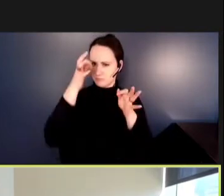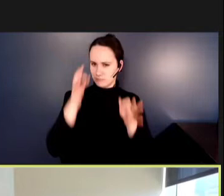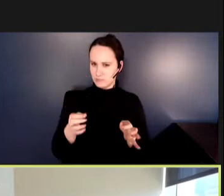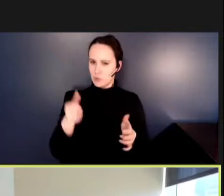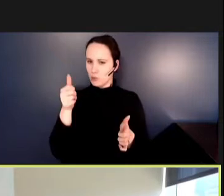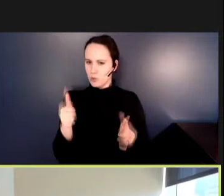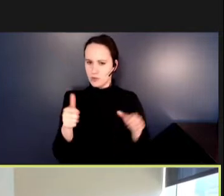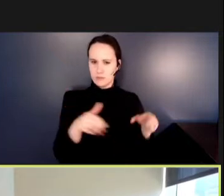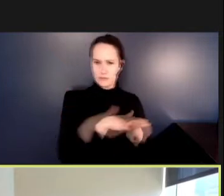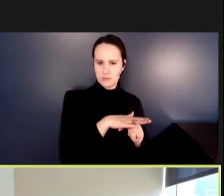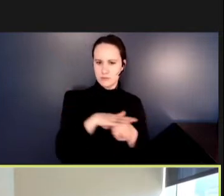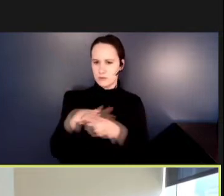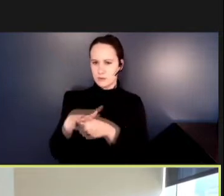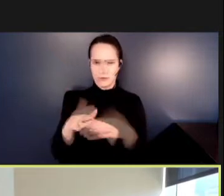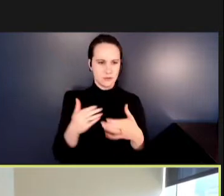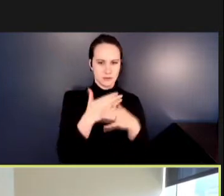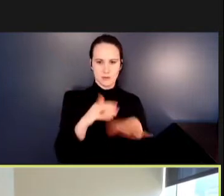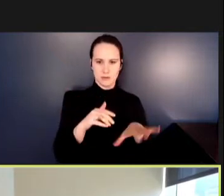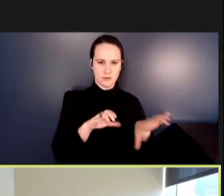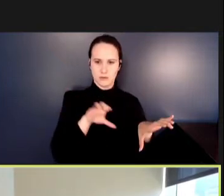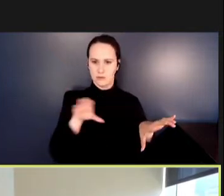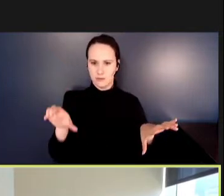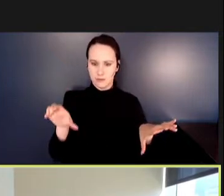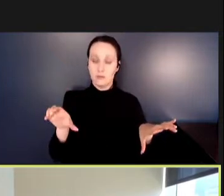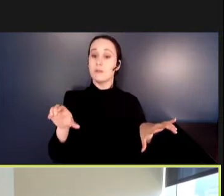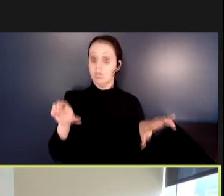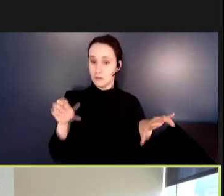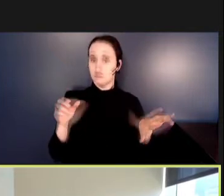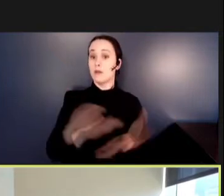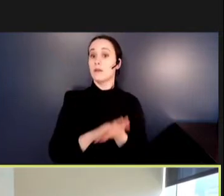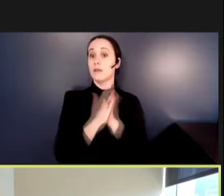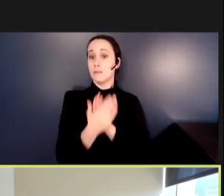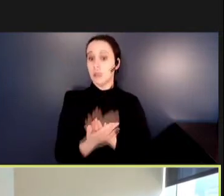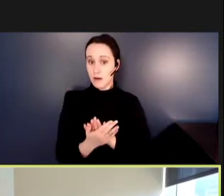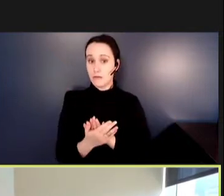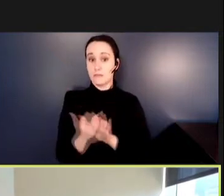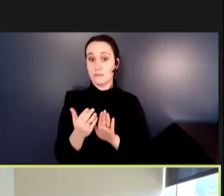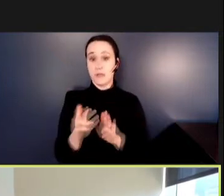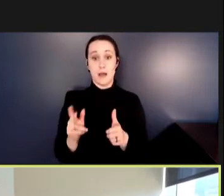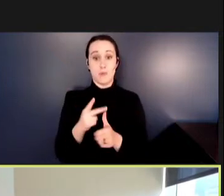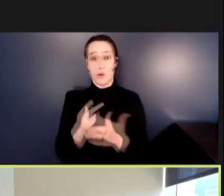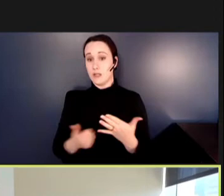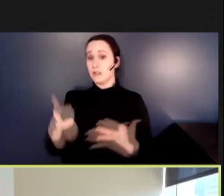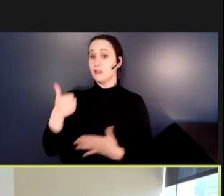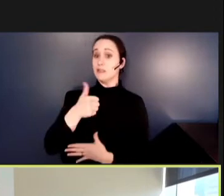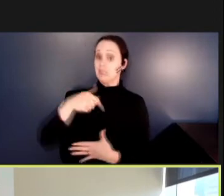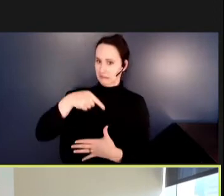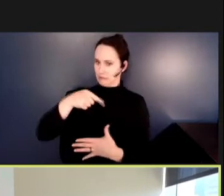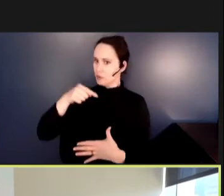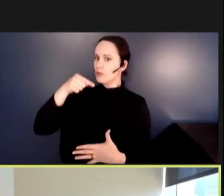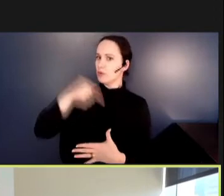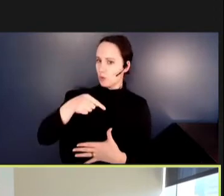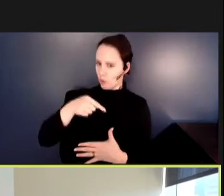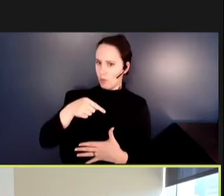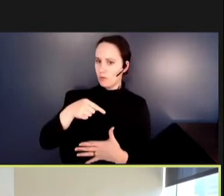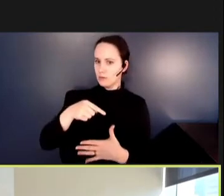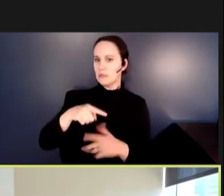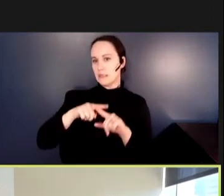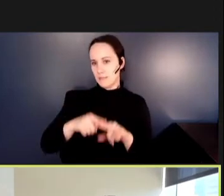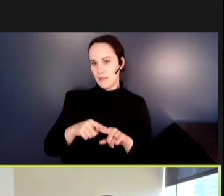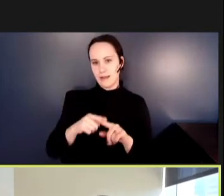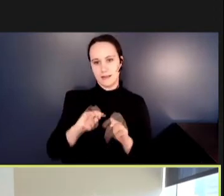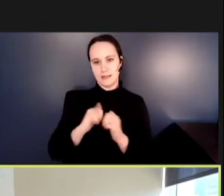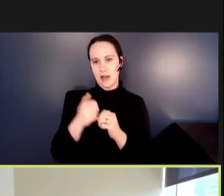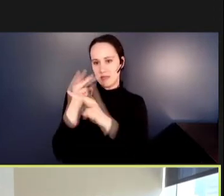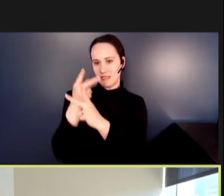viruses. And these become priority targets as indicated by the sequence alignment on the left.